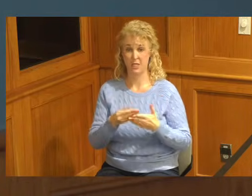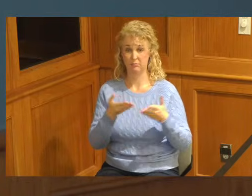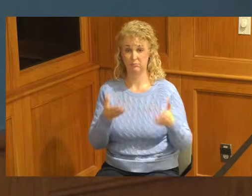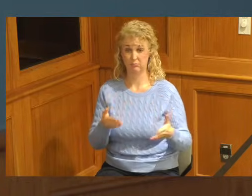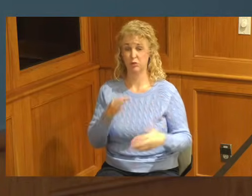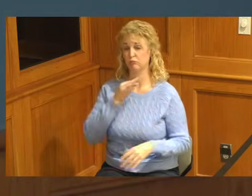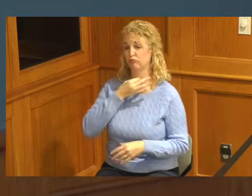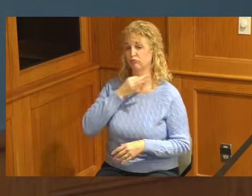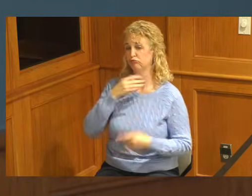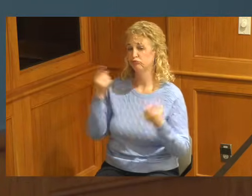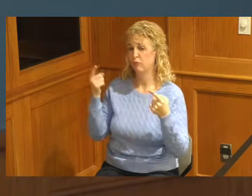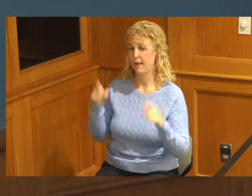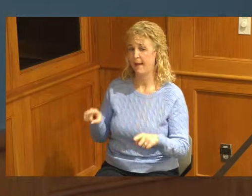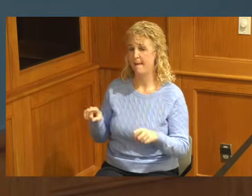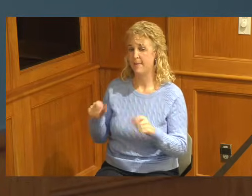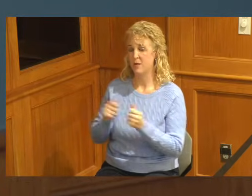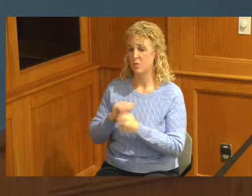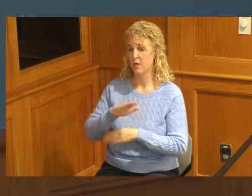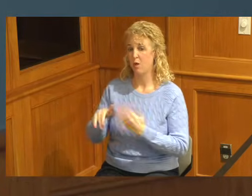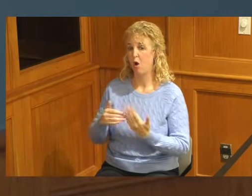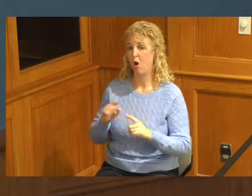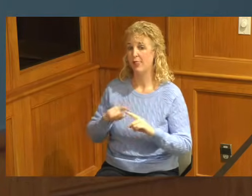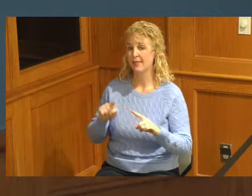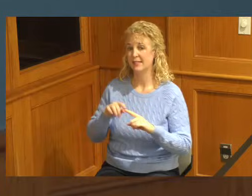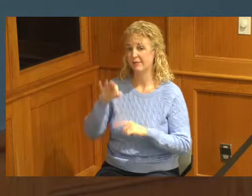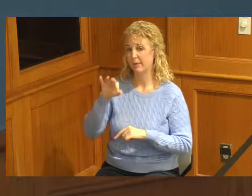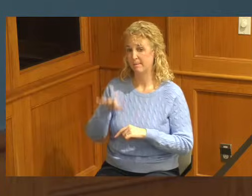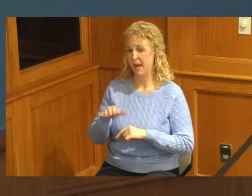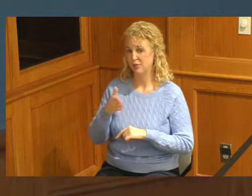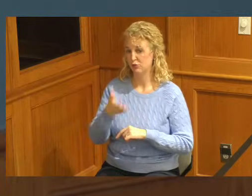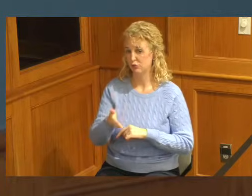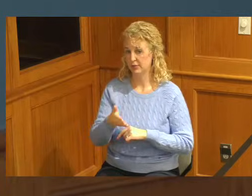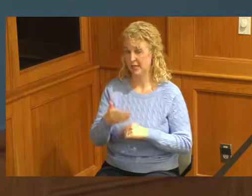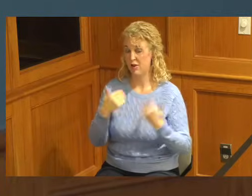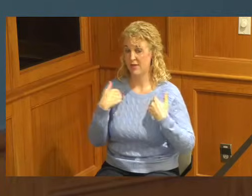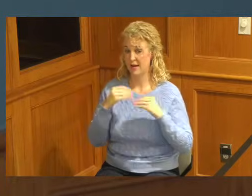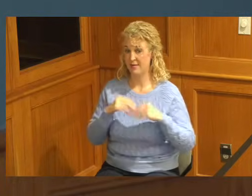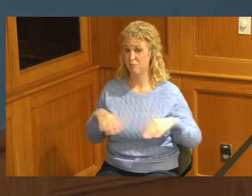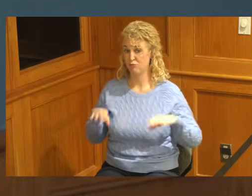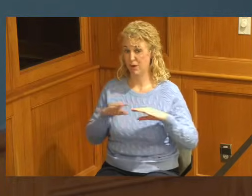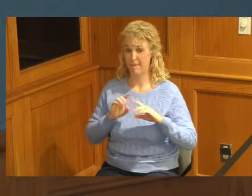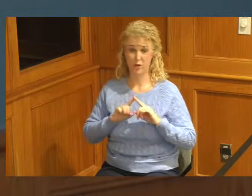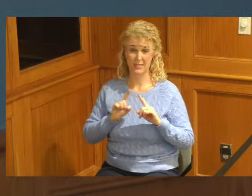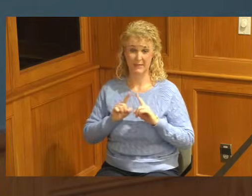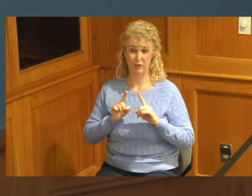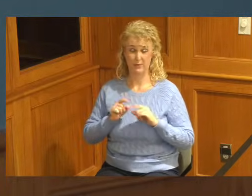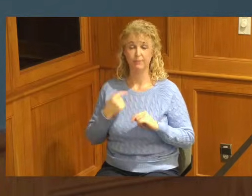happened to looking at all those pastors out there that had different properties? We we we follow I